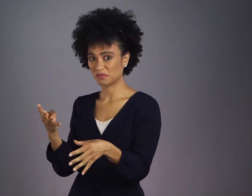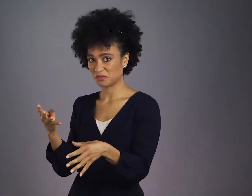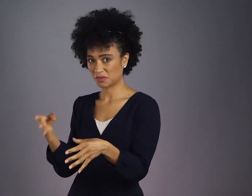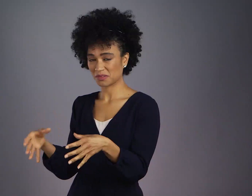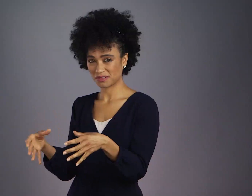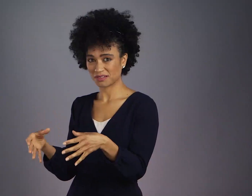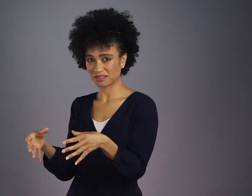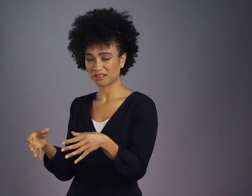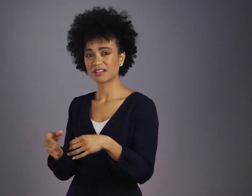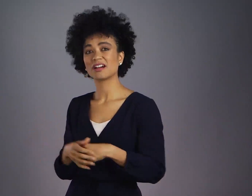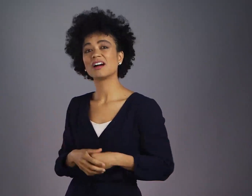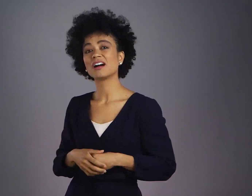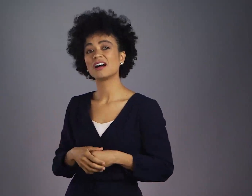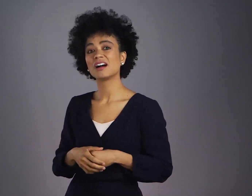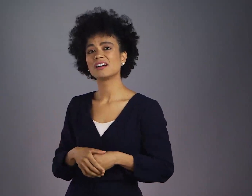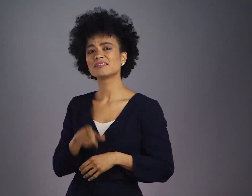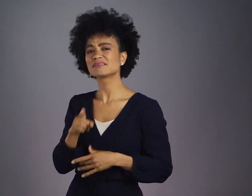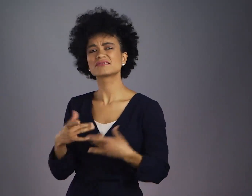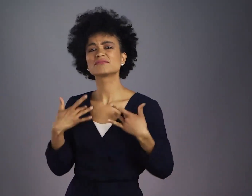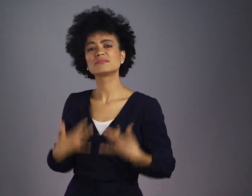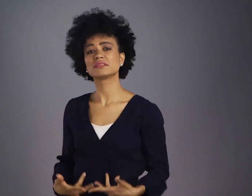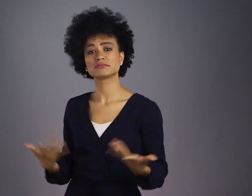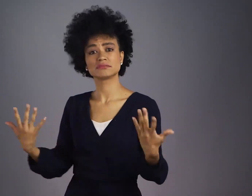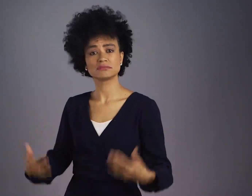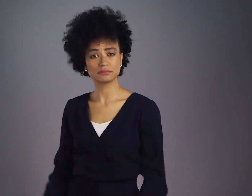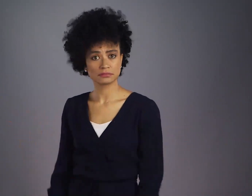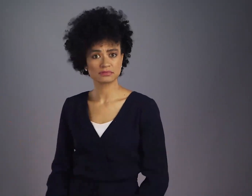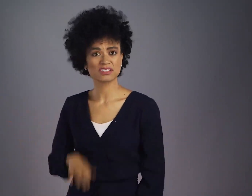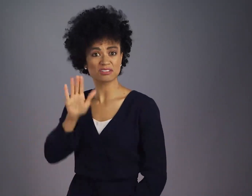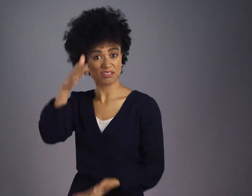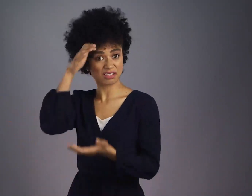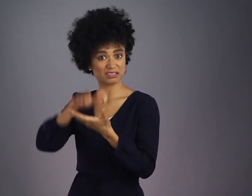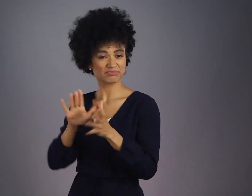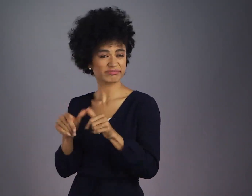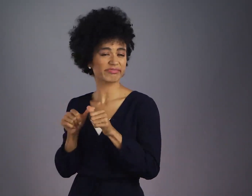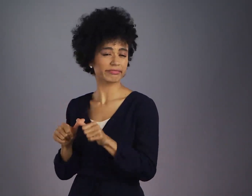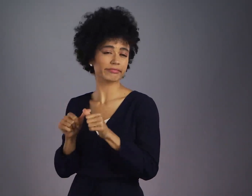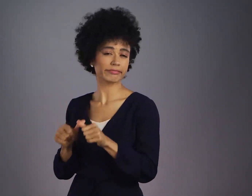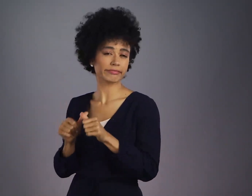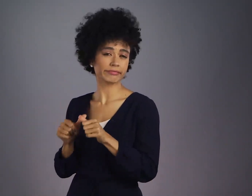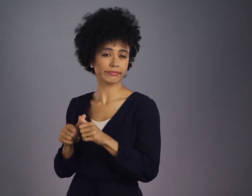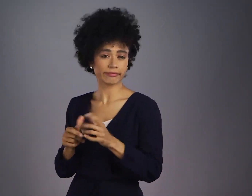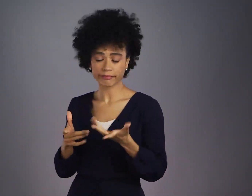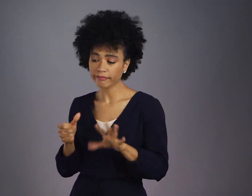Four: You may have a husband of whom you completely despair.